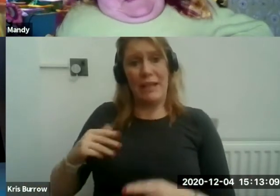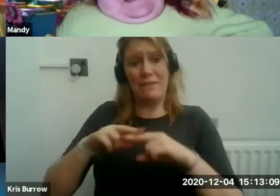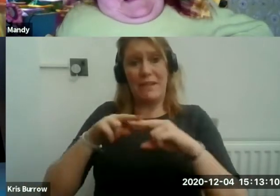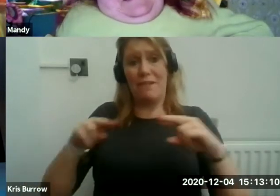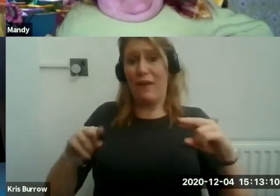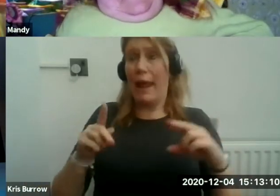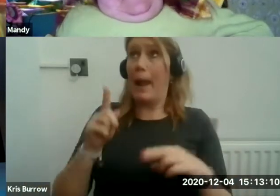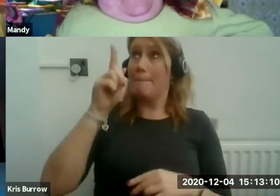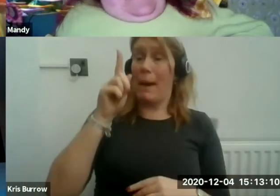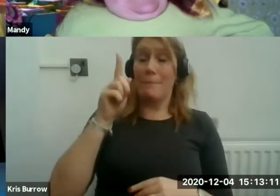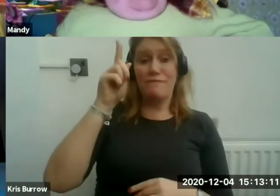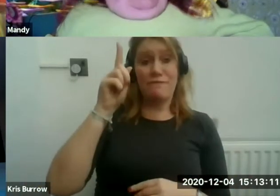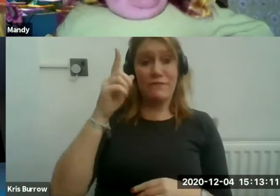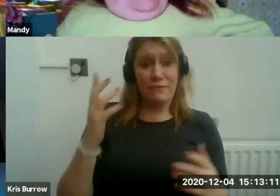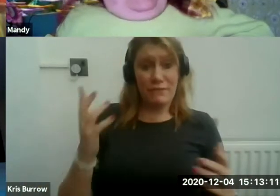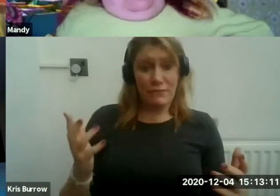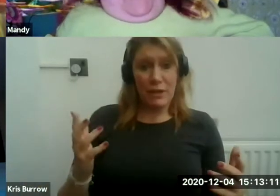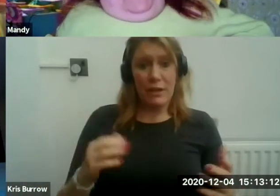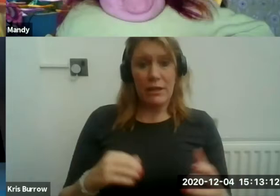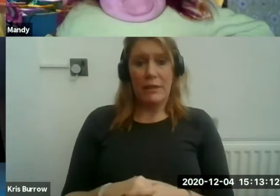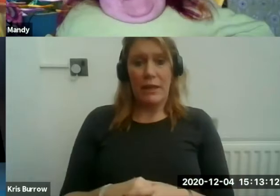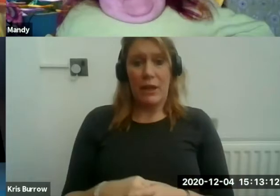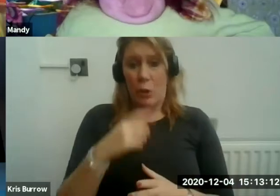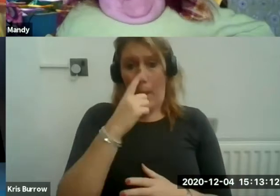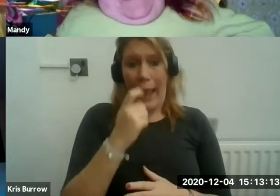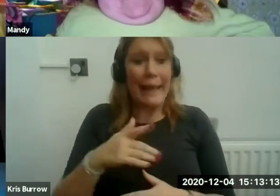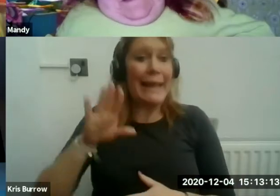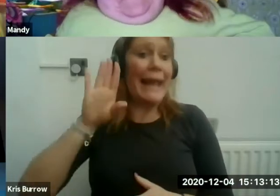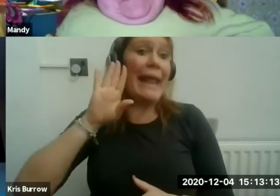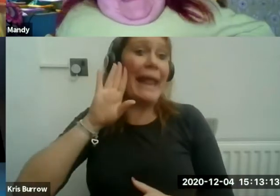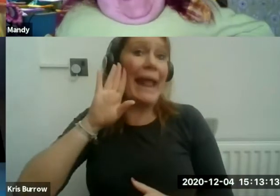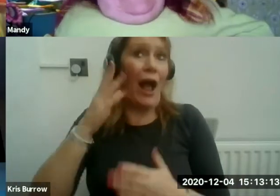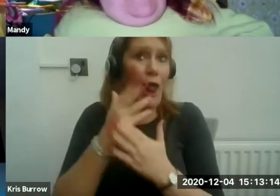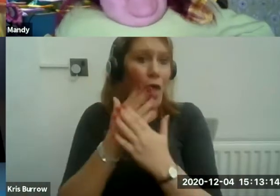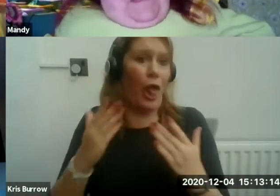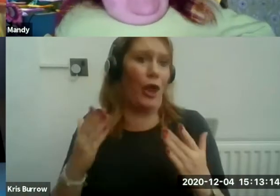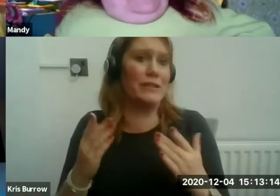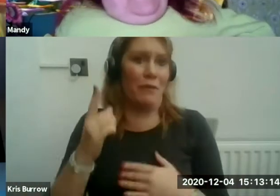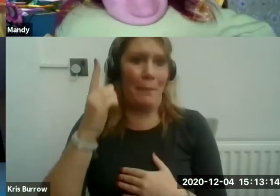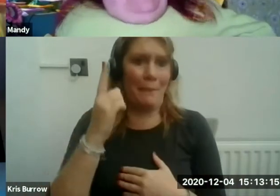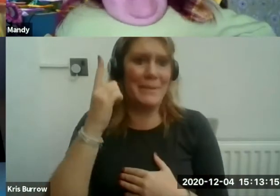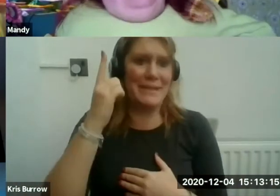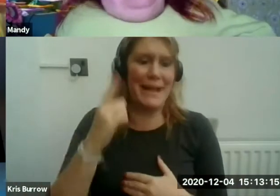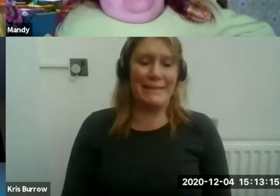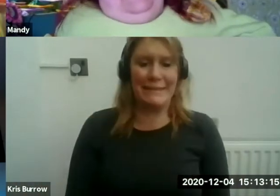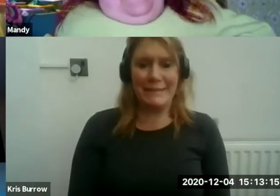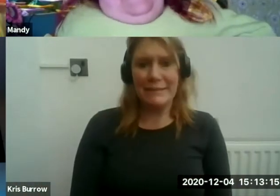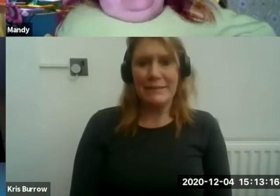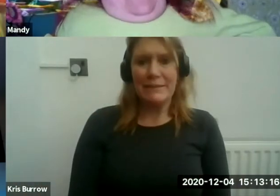above me. And I'm able to hear a lot, let's put it that way. So that was really